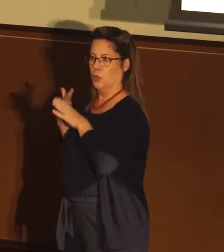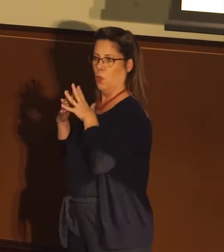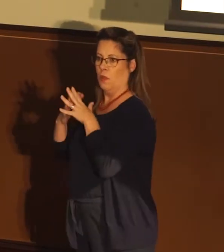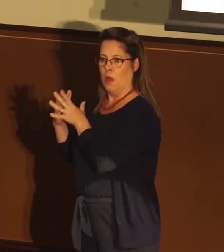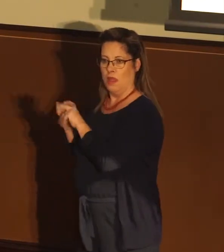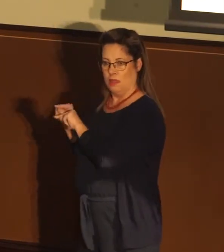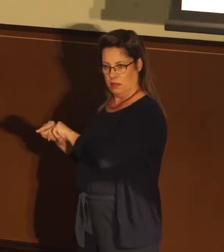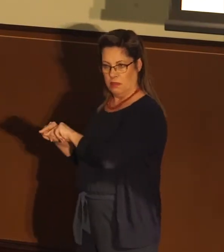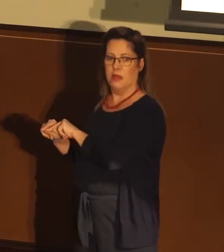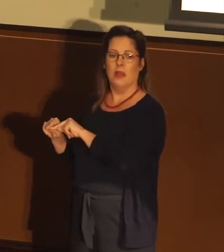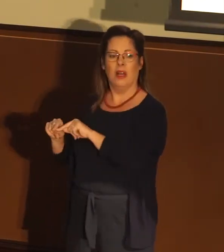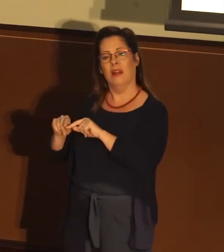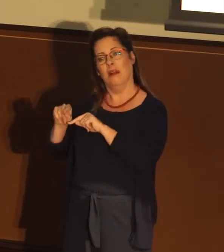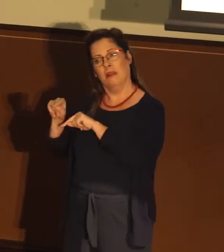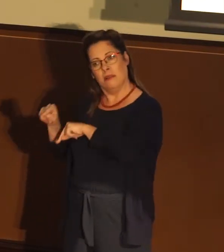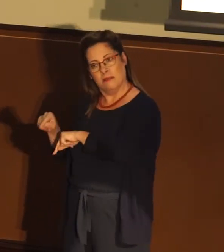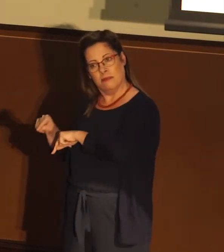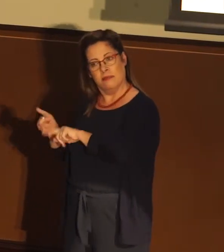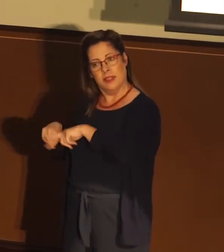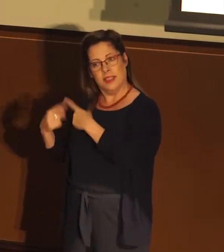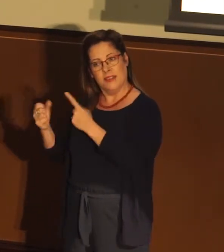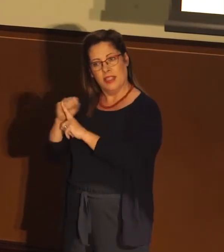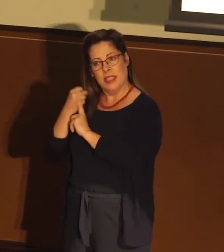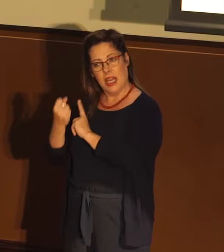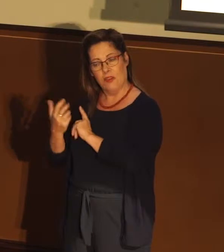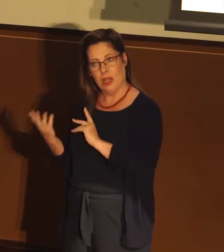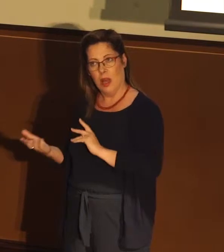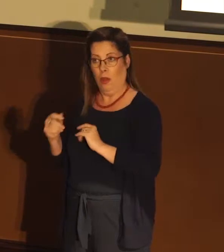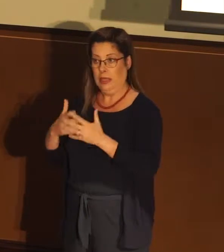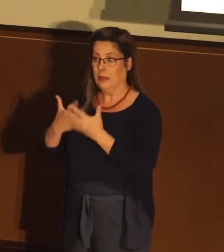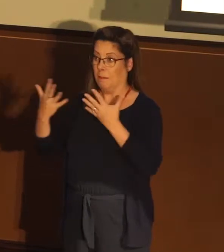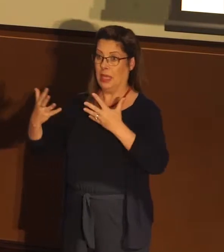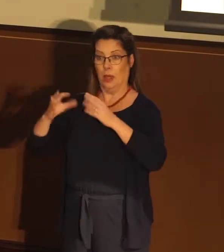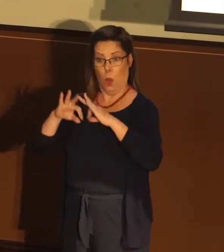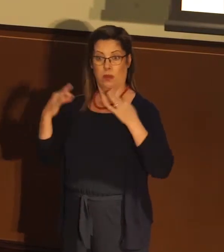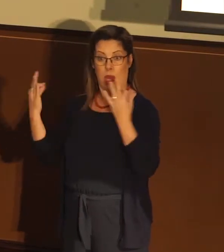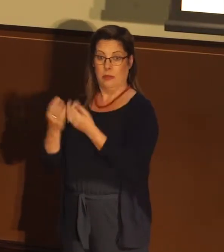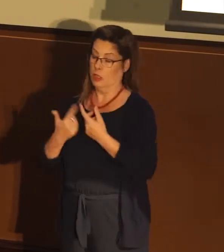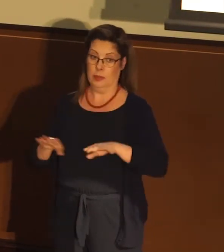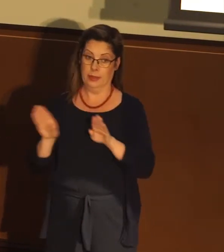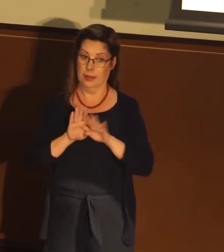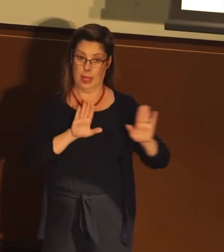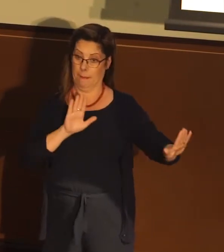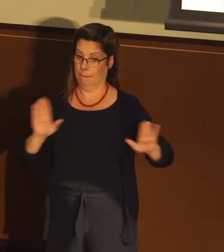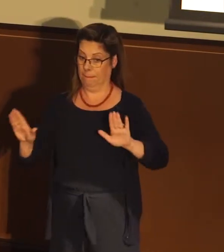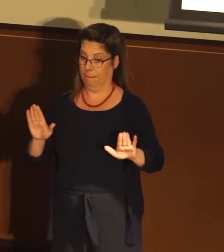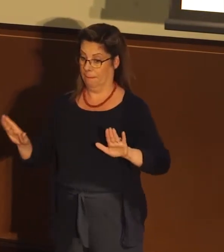a bit of a different scenario, even though it's a major retailer, large retailer in the whole scheme of New South Wales